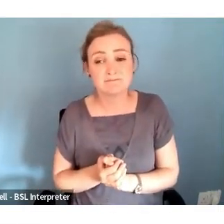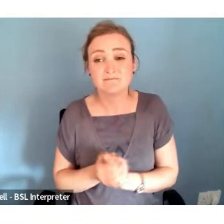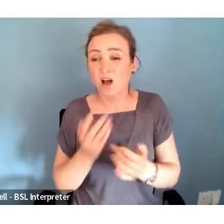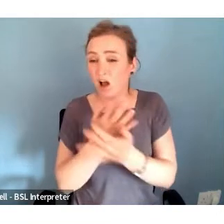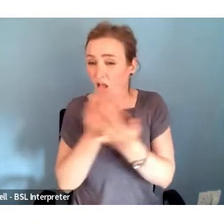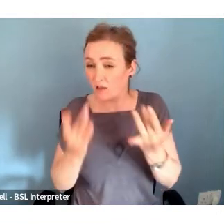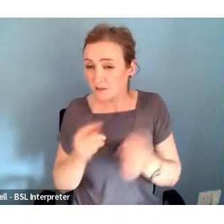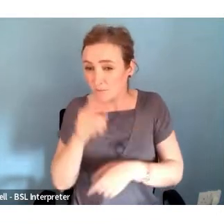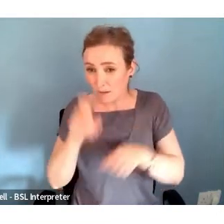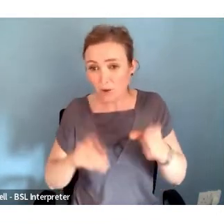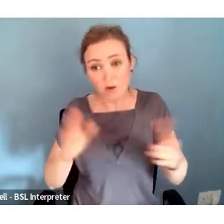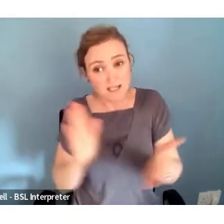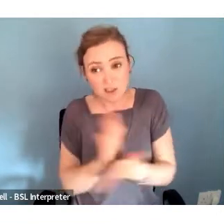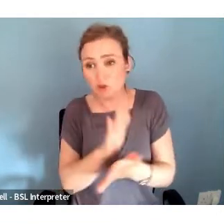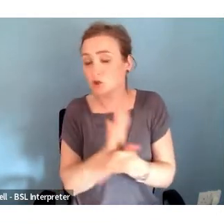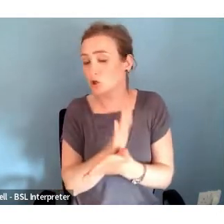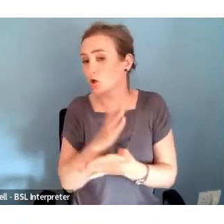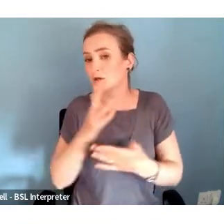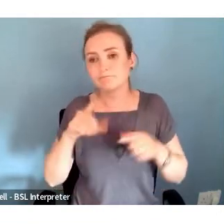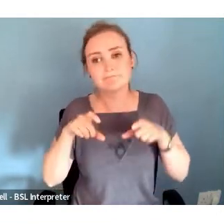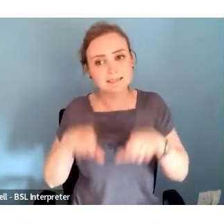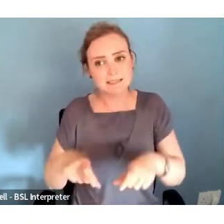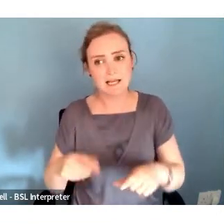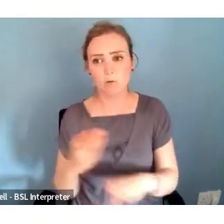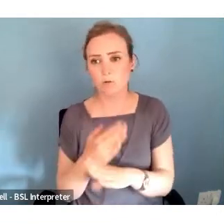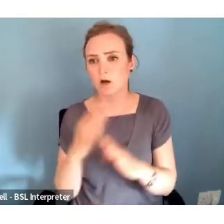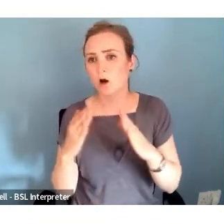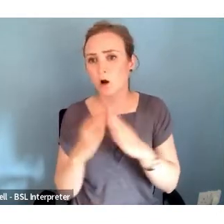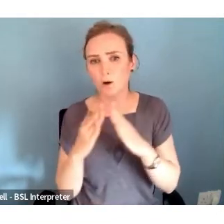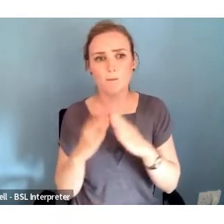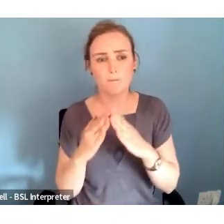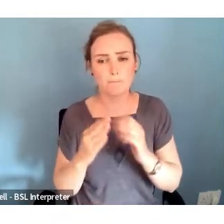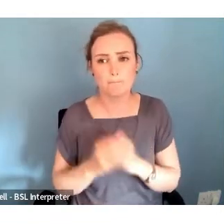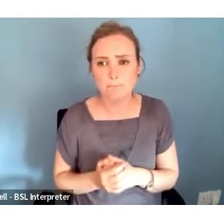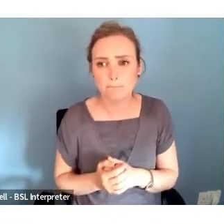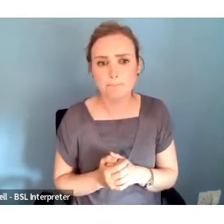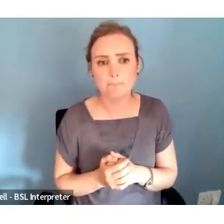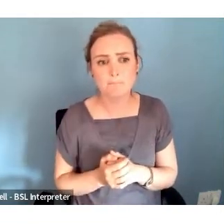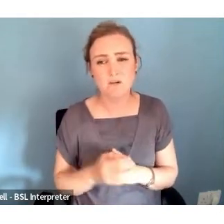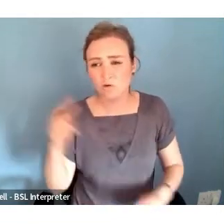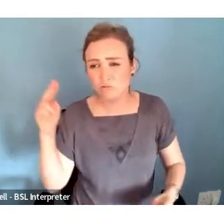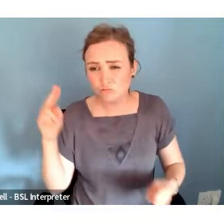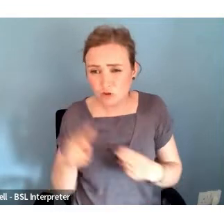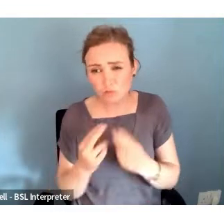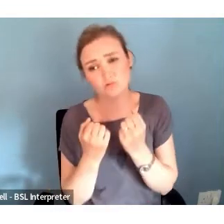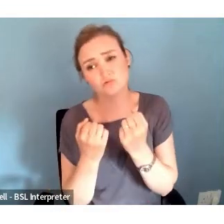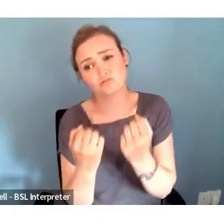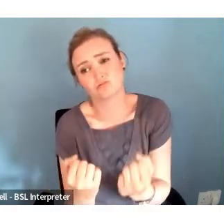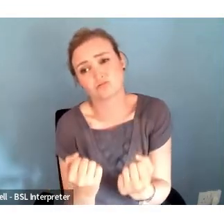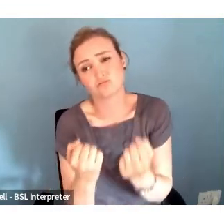during the pandemic and would like to continue not to have their two-hour commute every day and disabled people really